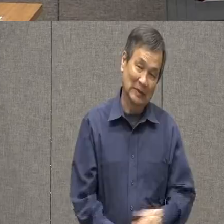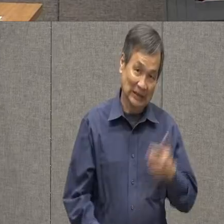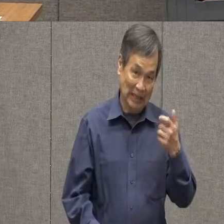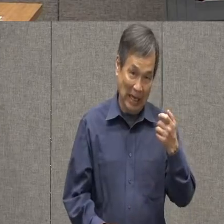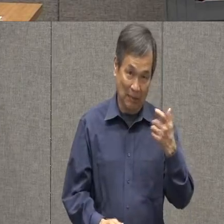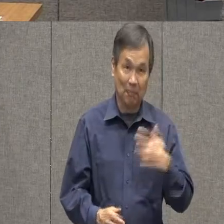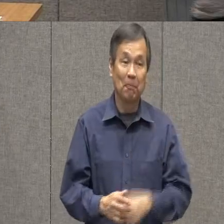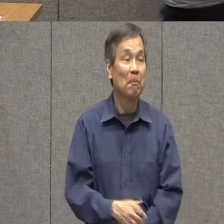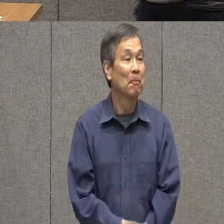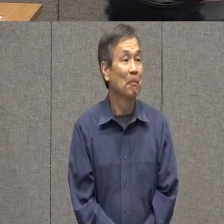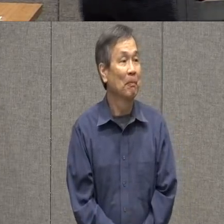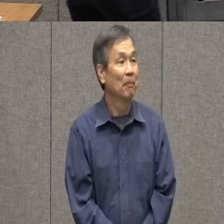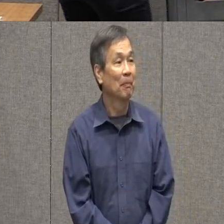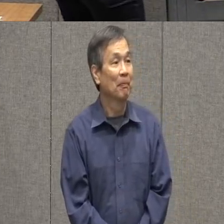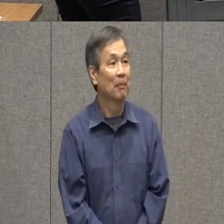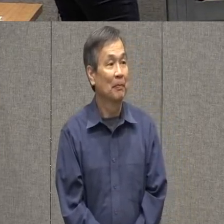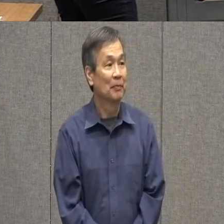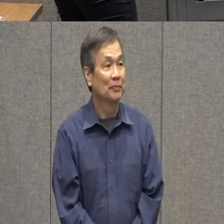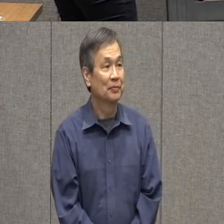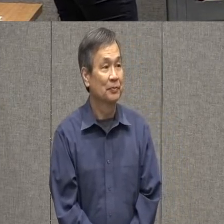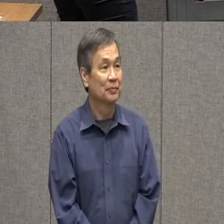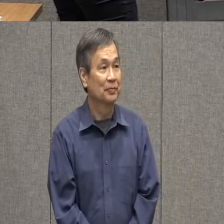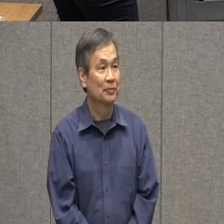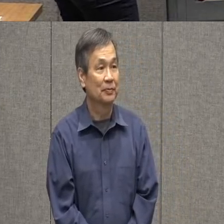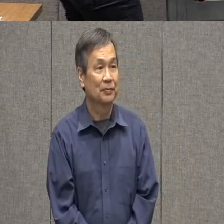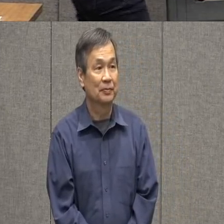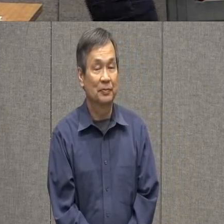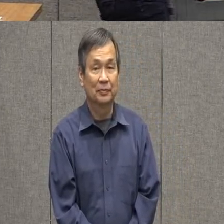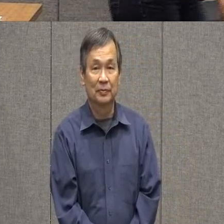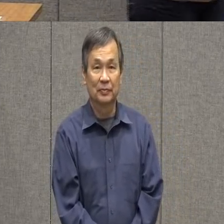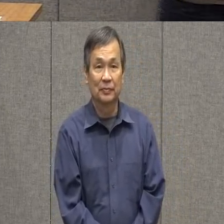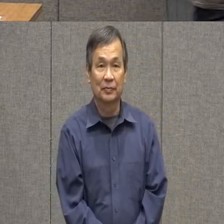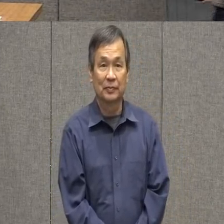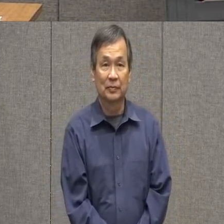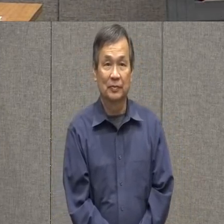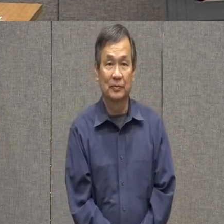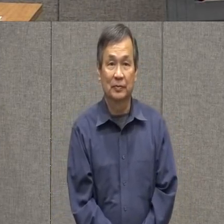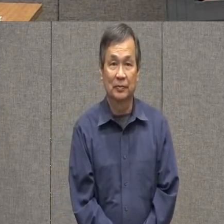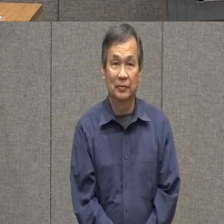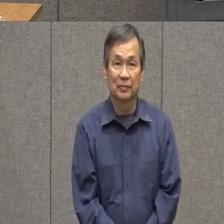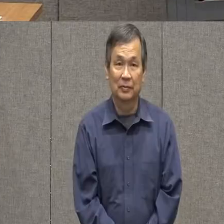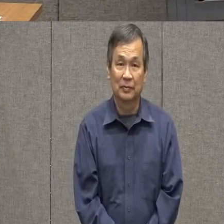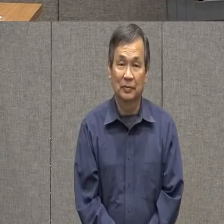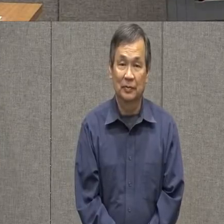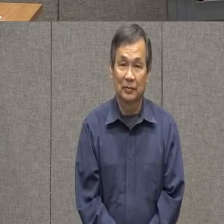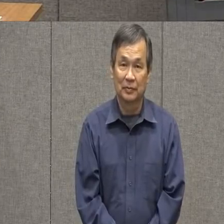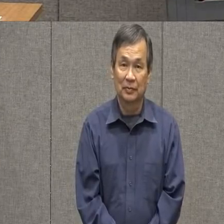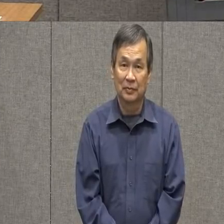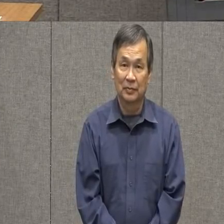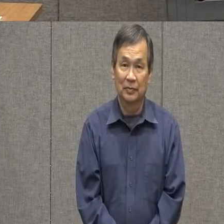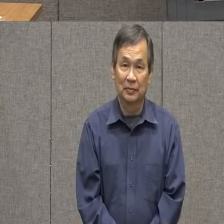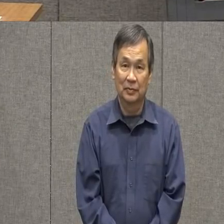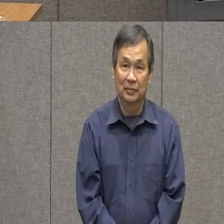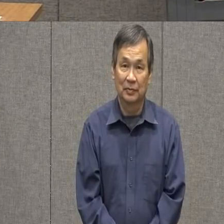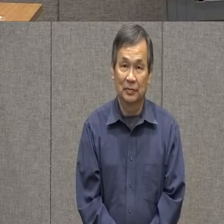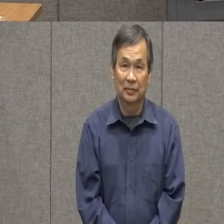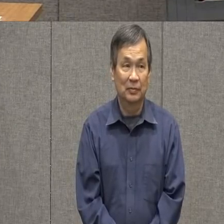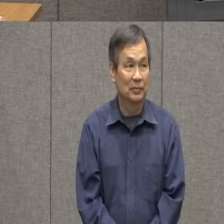So, your oval is gonna be tilted. Right away, that's already a little bit trickier. And then she has this shoulder line